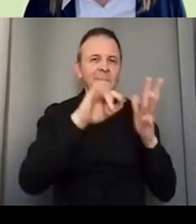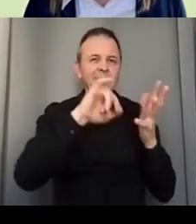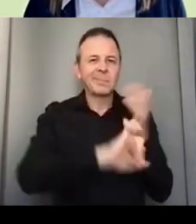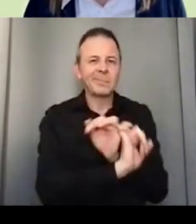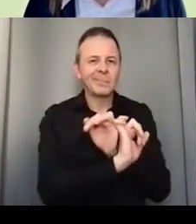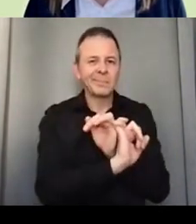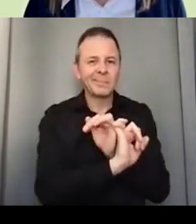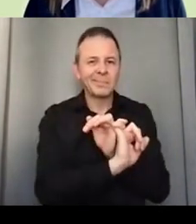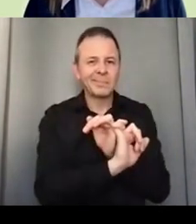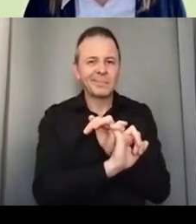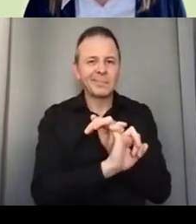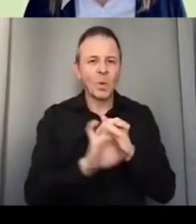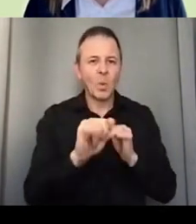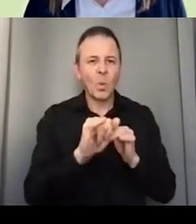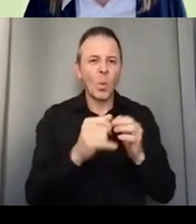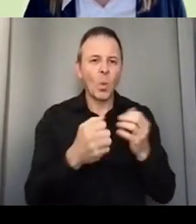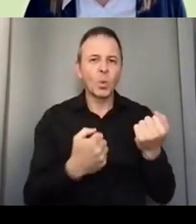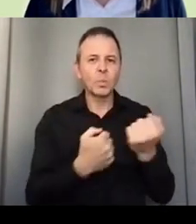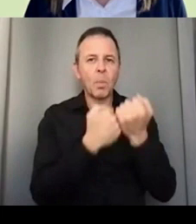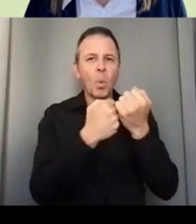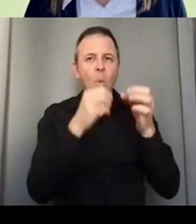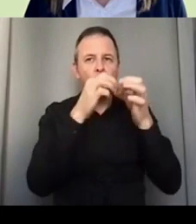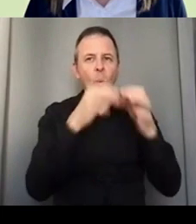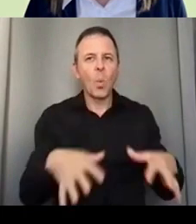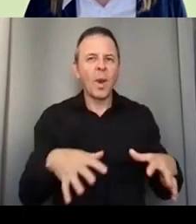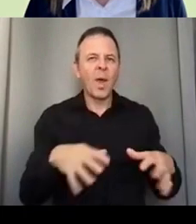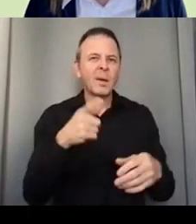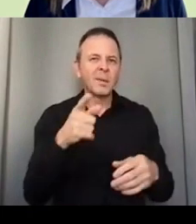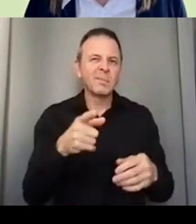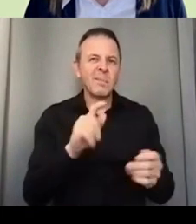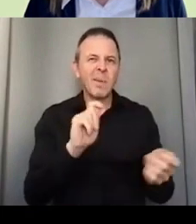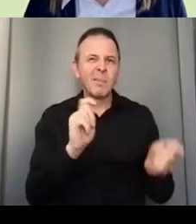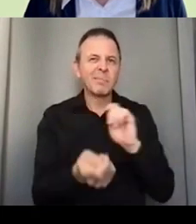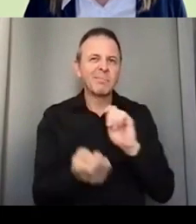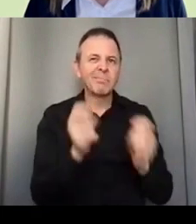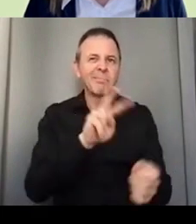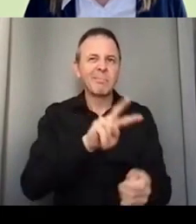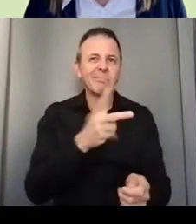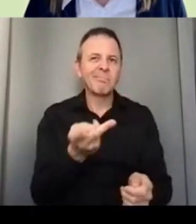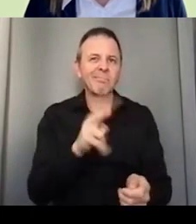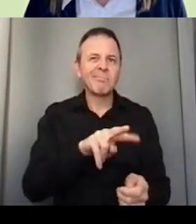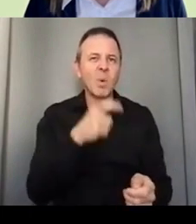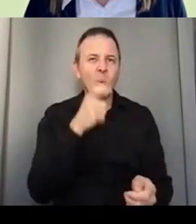the term support coordinator flied around and this is someone who's